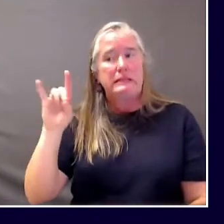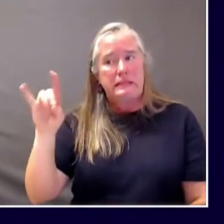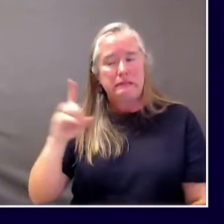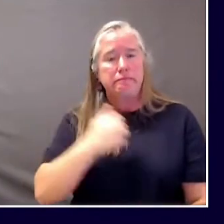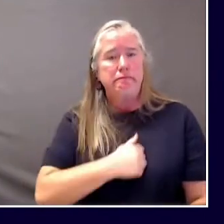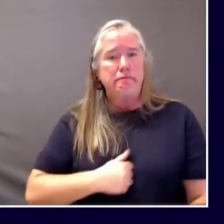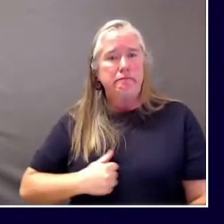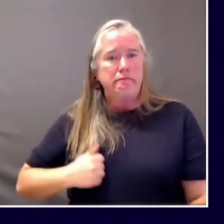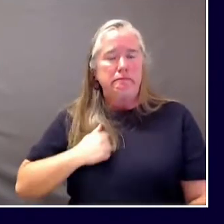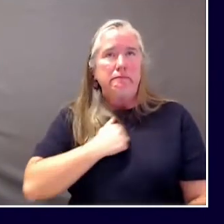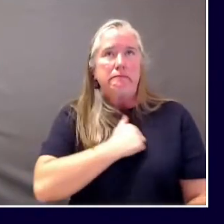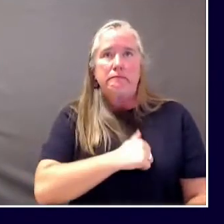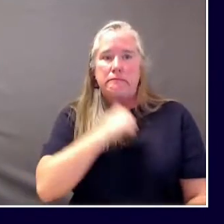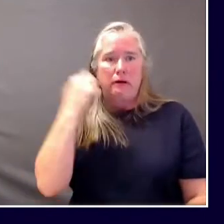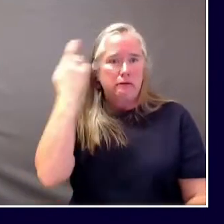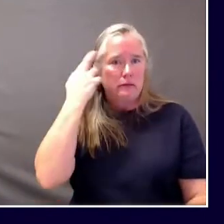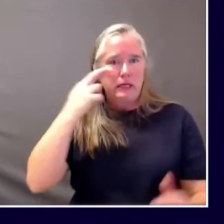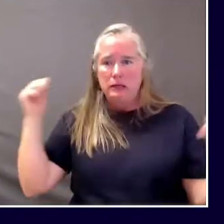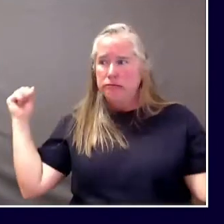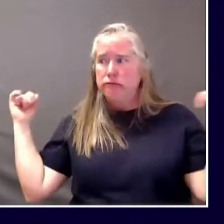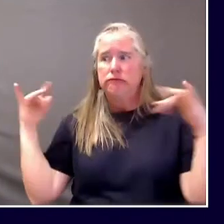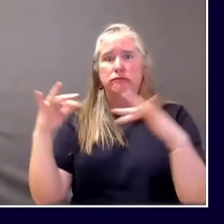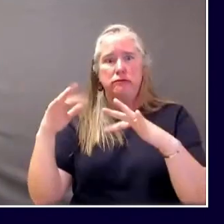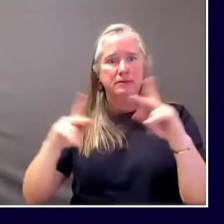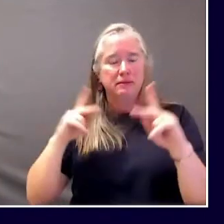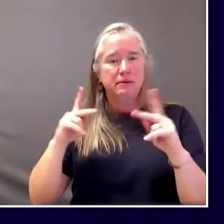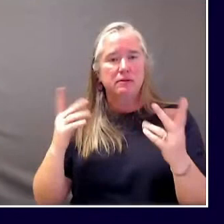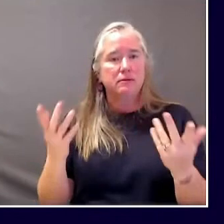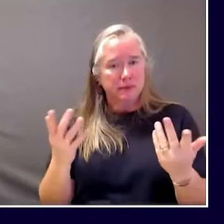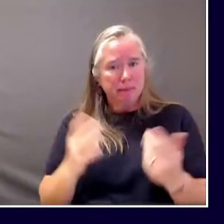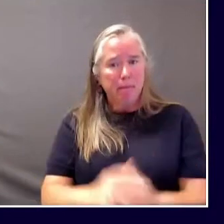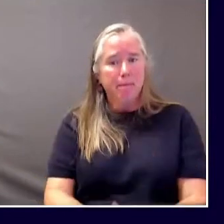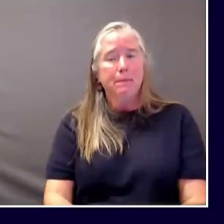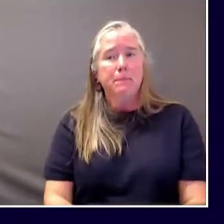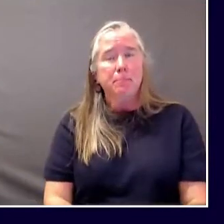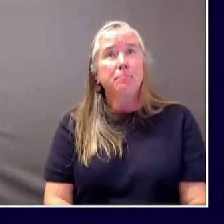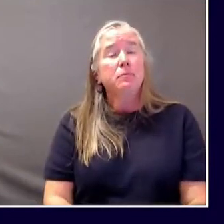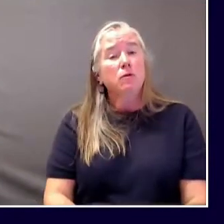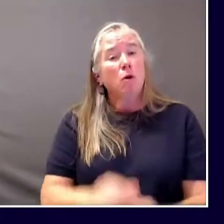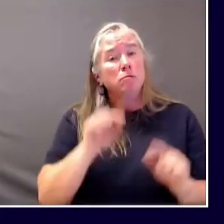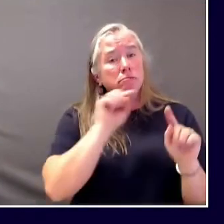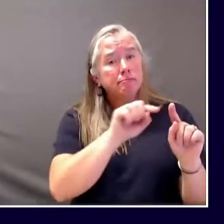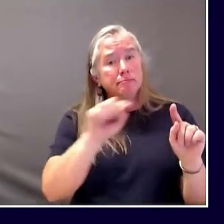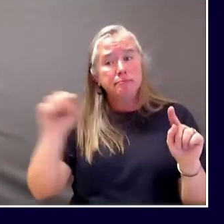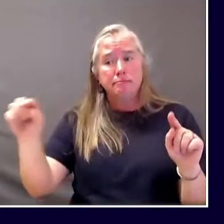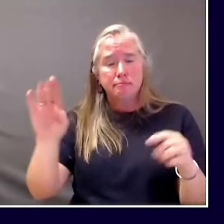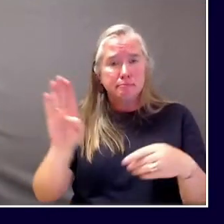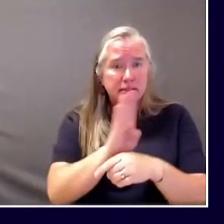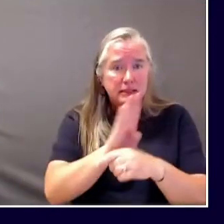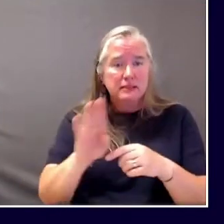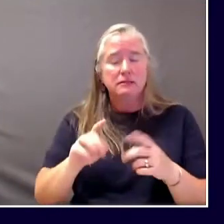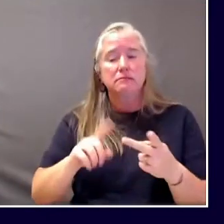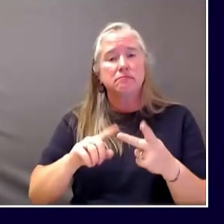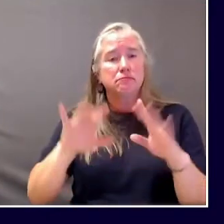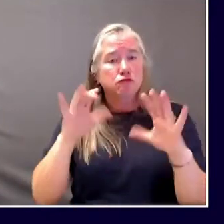they have been purely all along so we we we engage with these